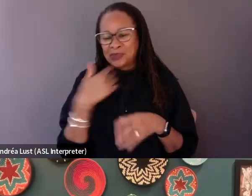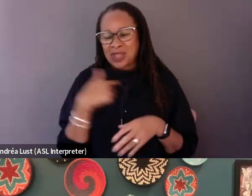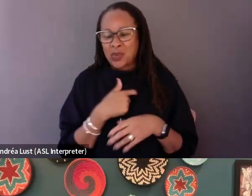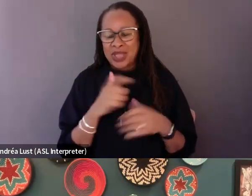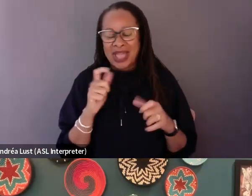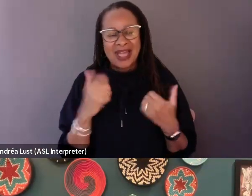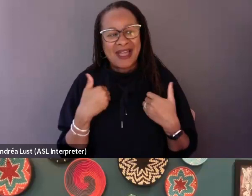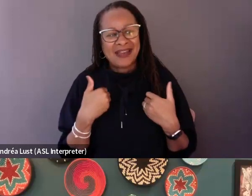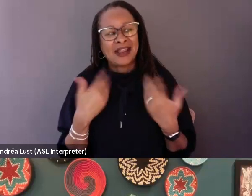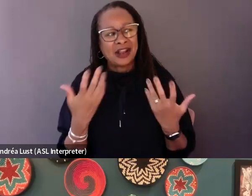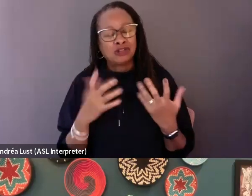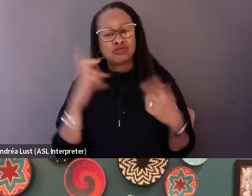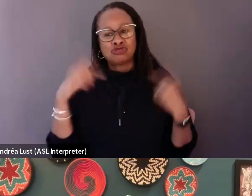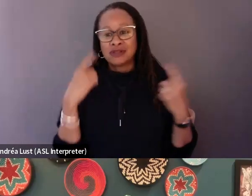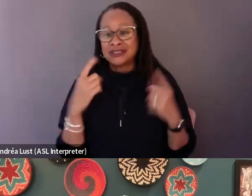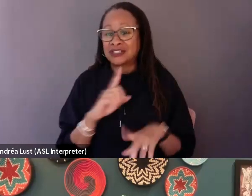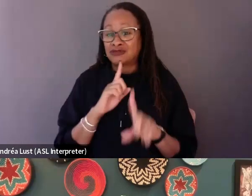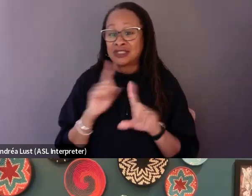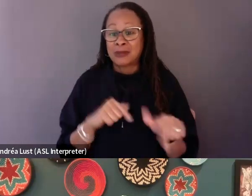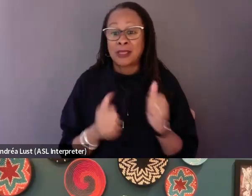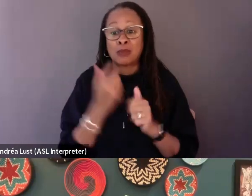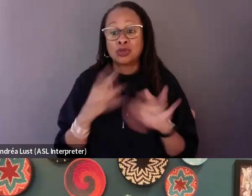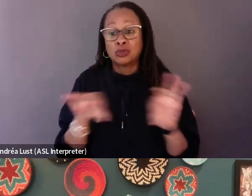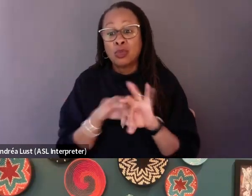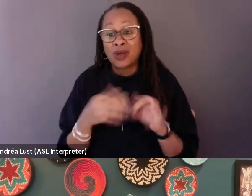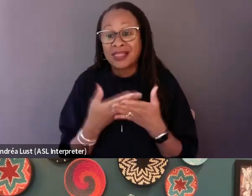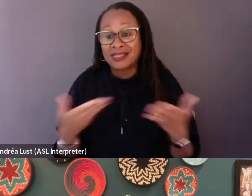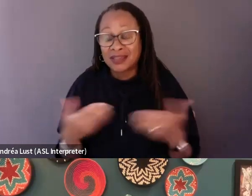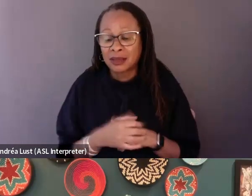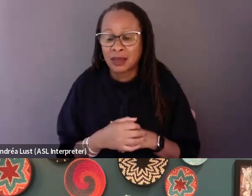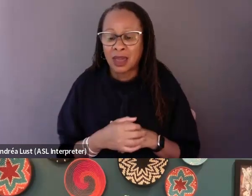but I think the most important thing for us is that everywhere we went,